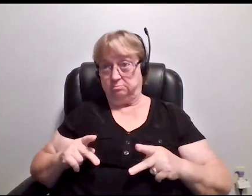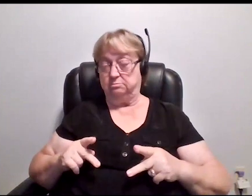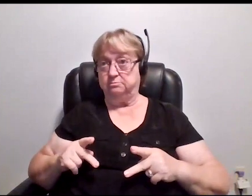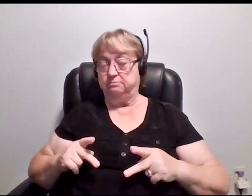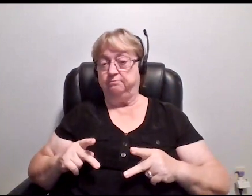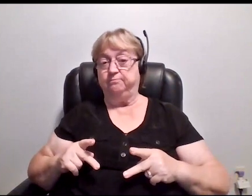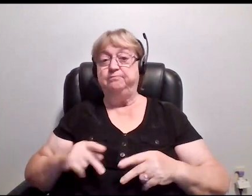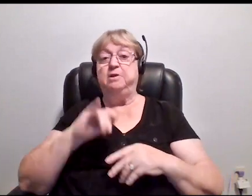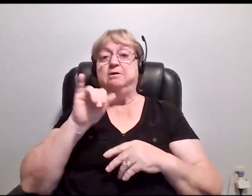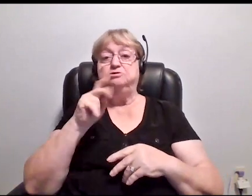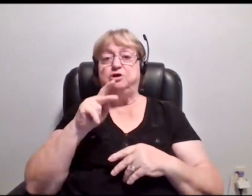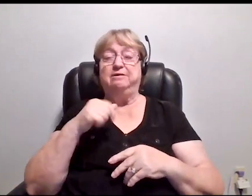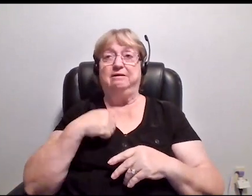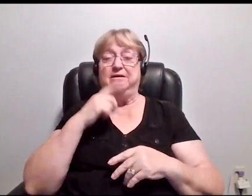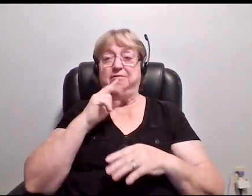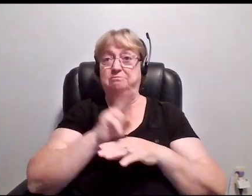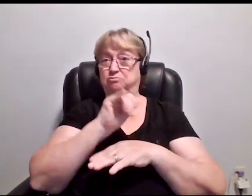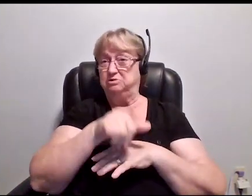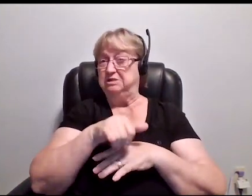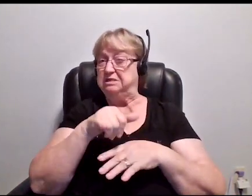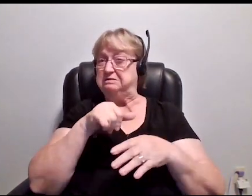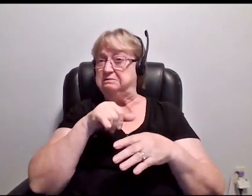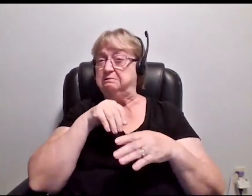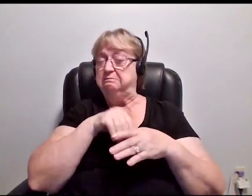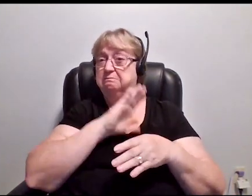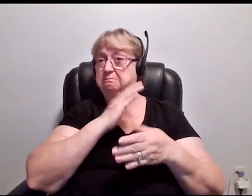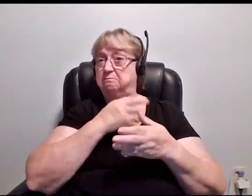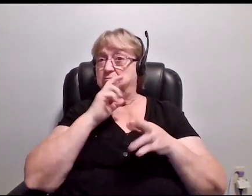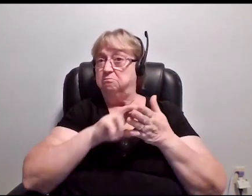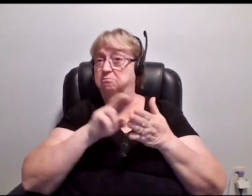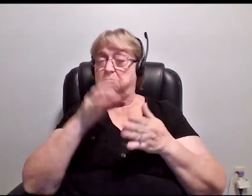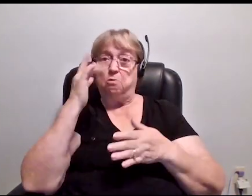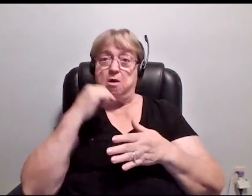Jackie and I take this framing in our research because it is helpful for us as instructors.